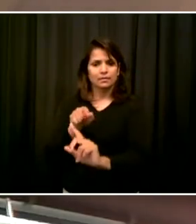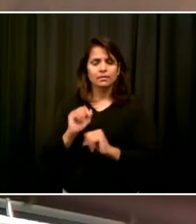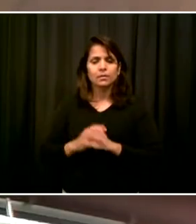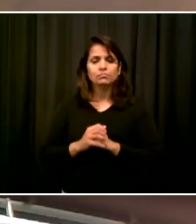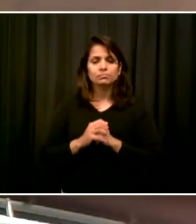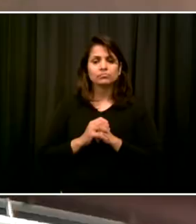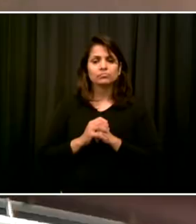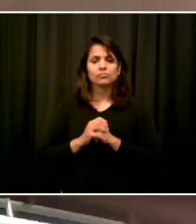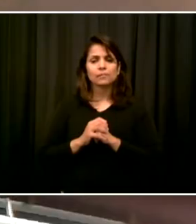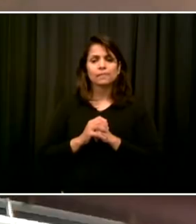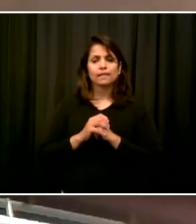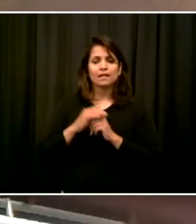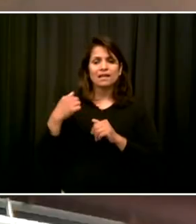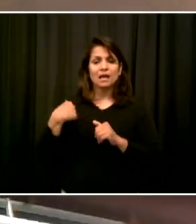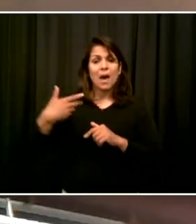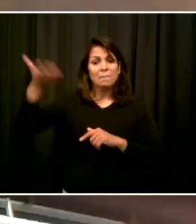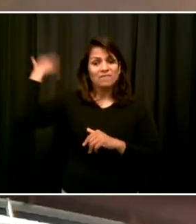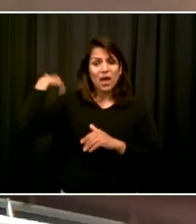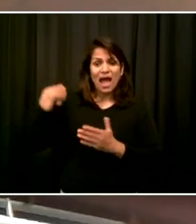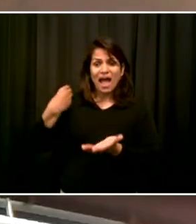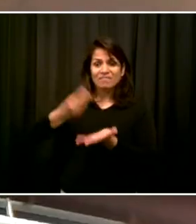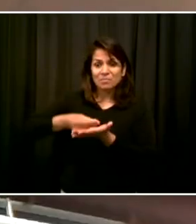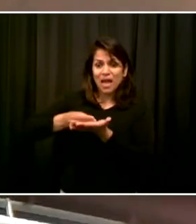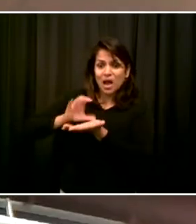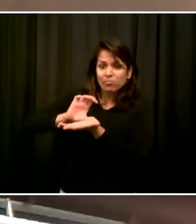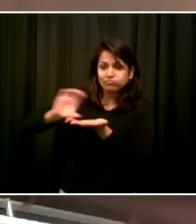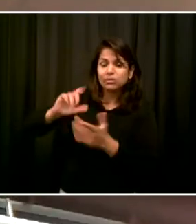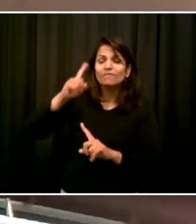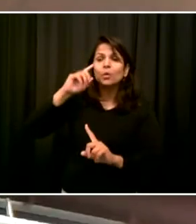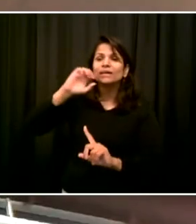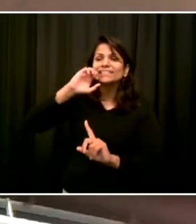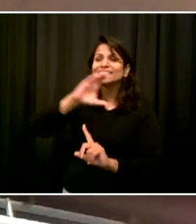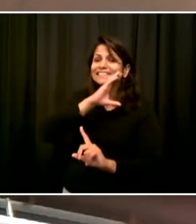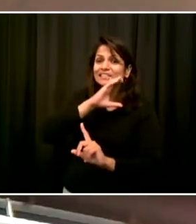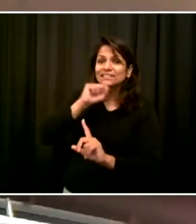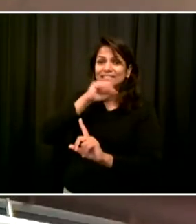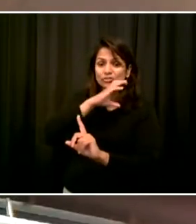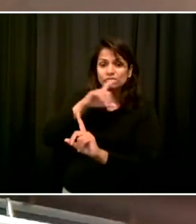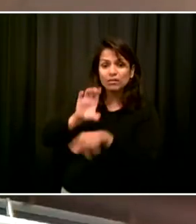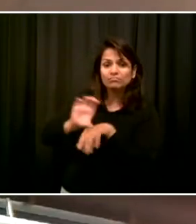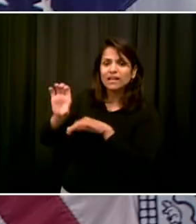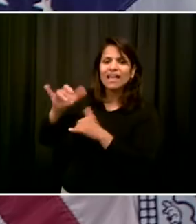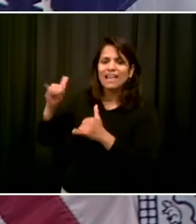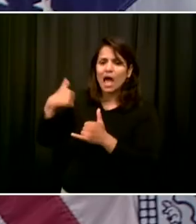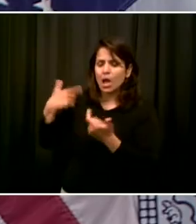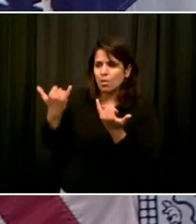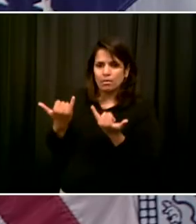DEPARTMENOT F AGING, WE